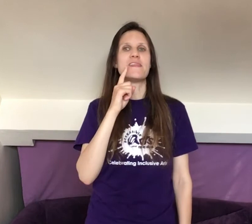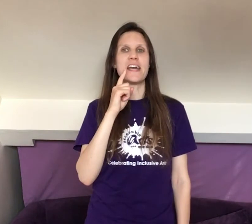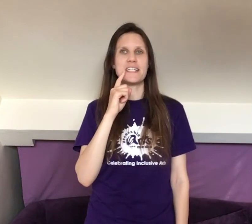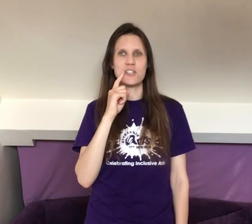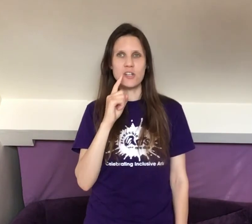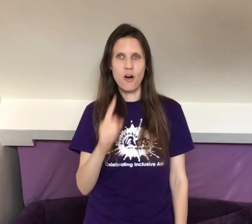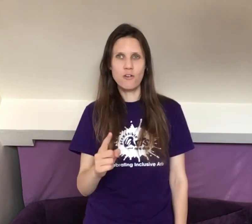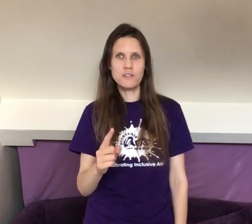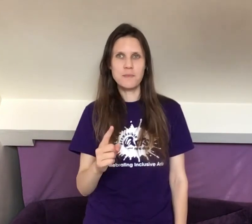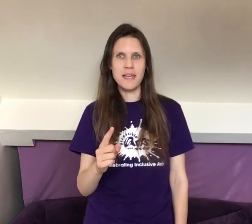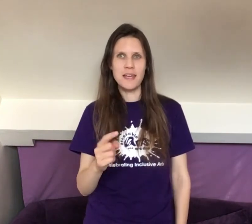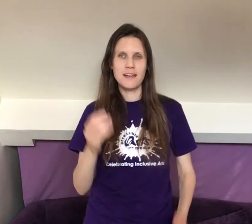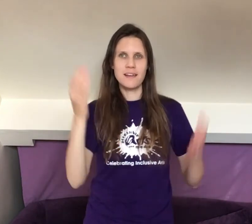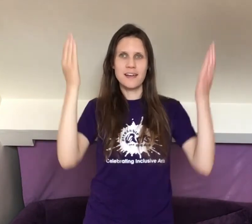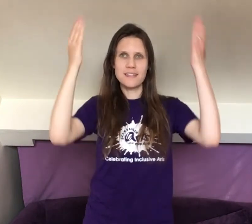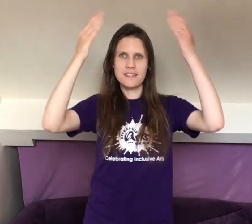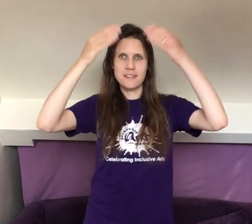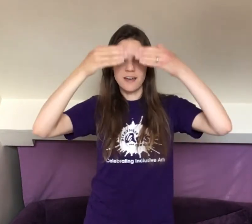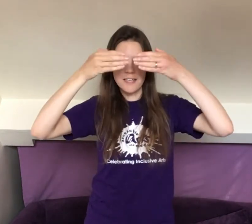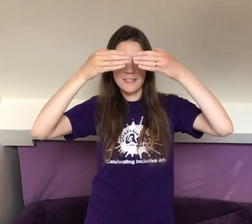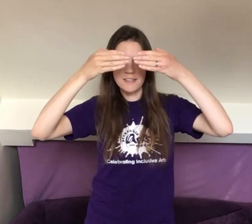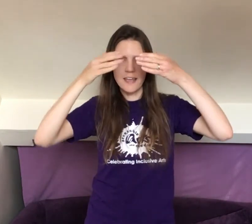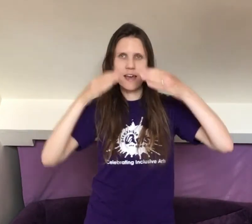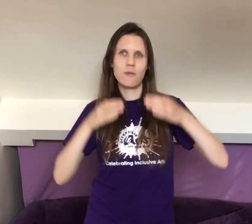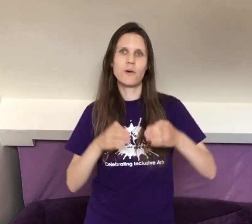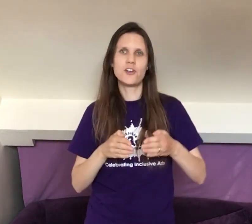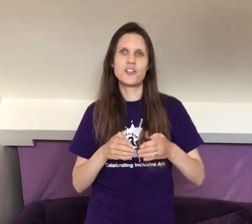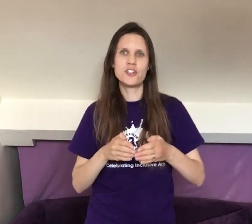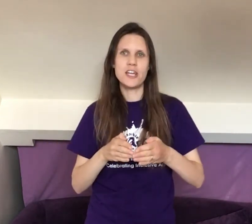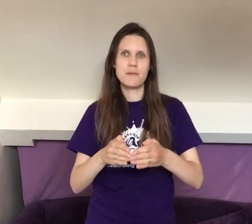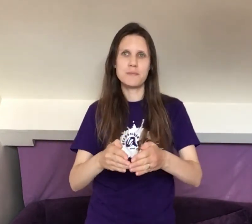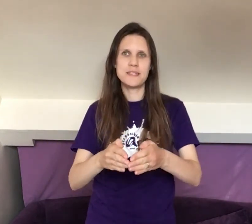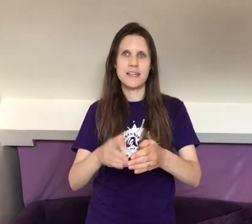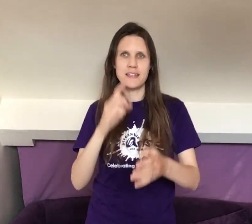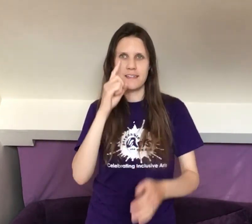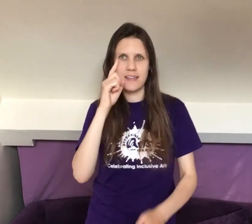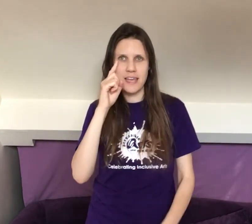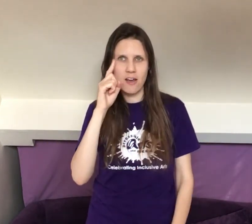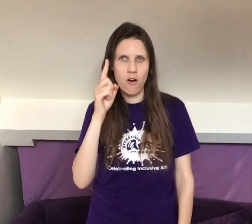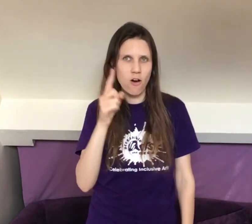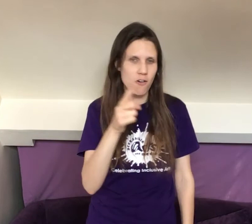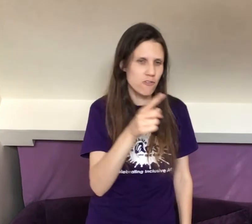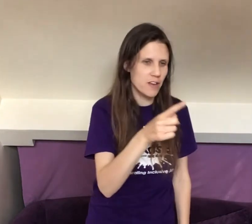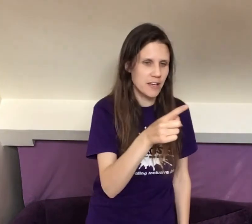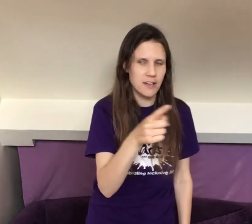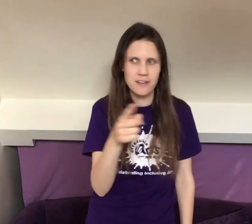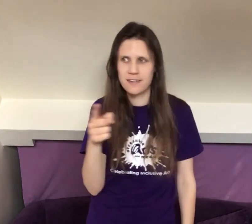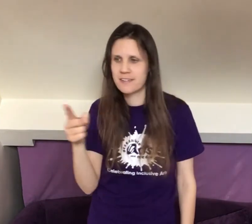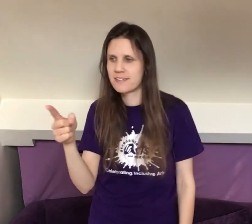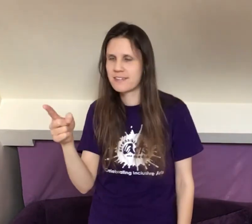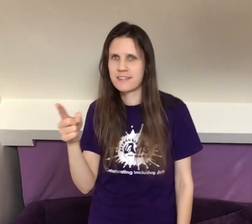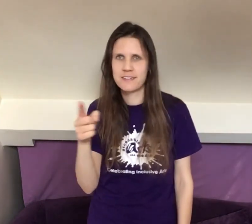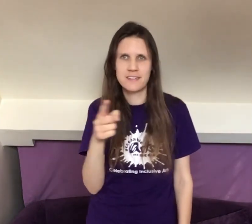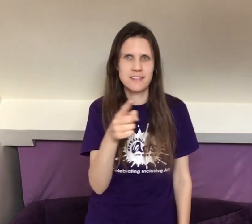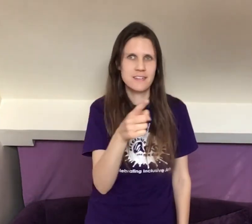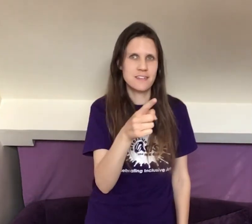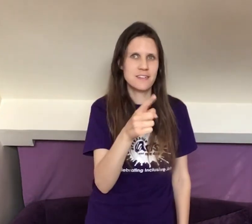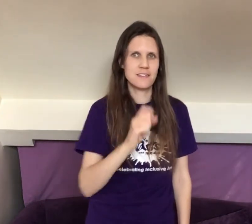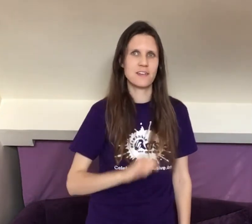They told me last night there were ships in the offing.